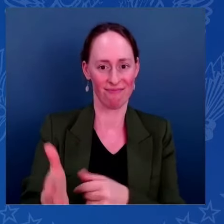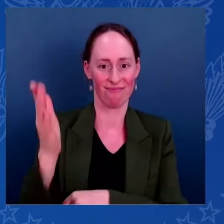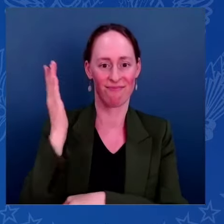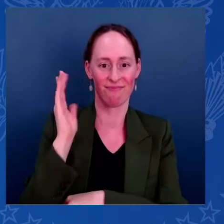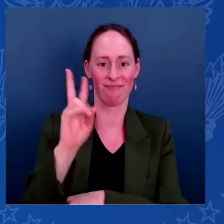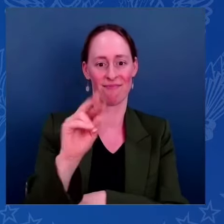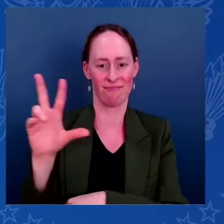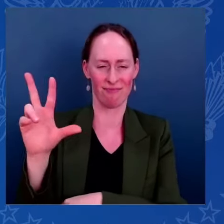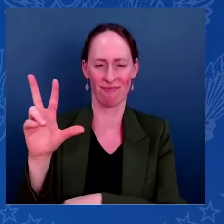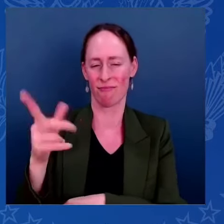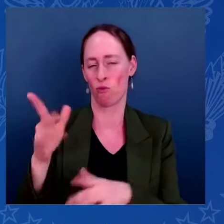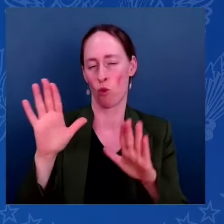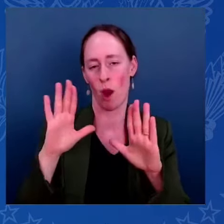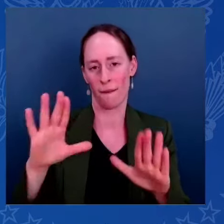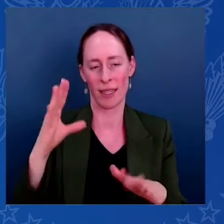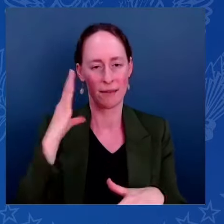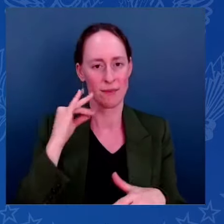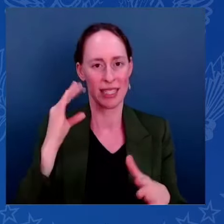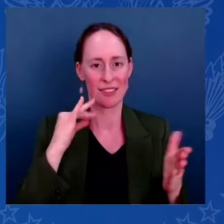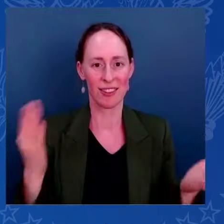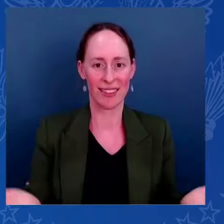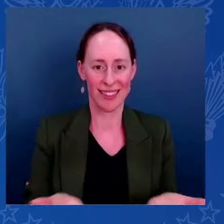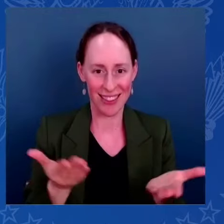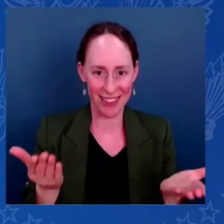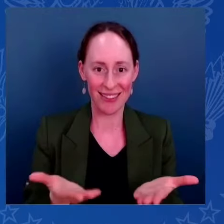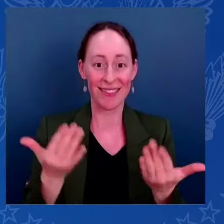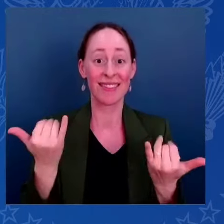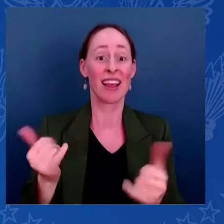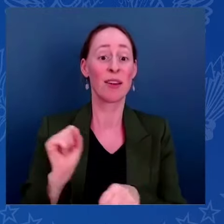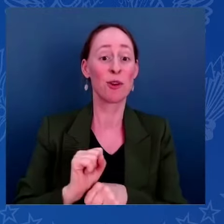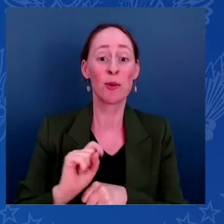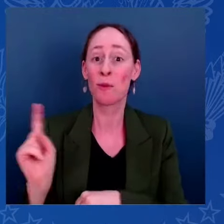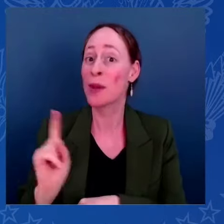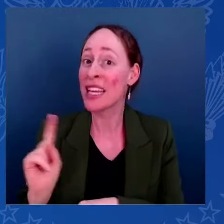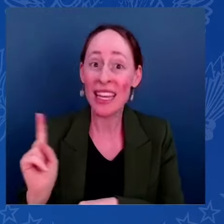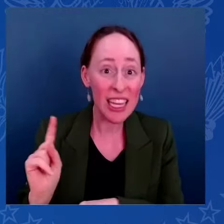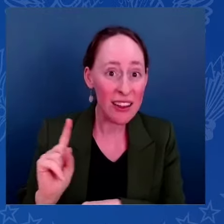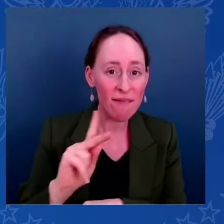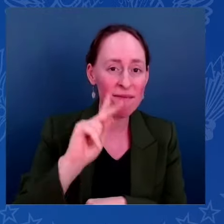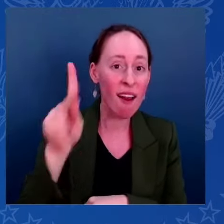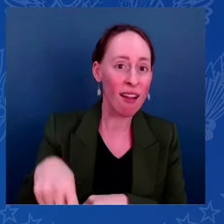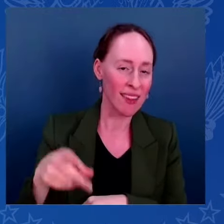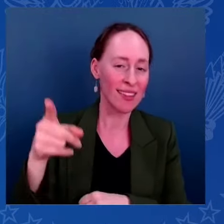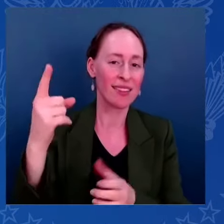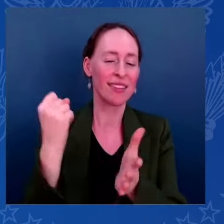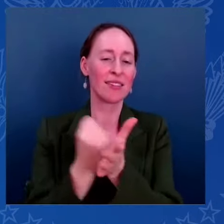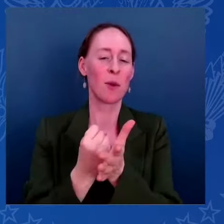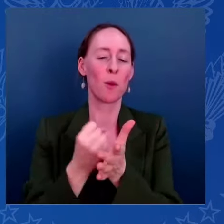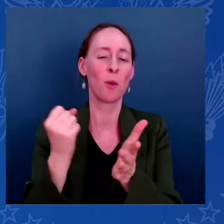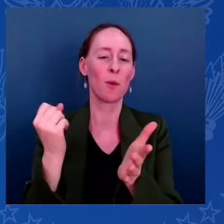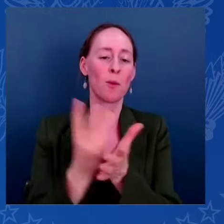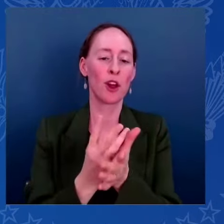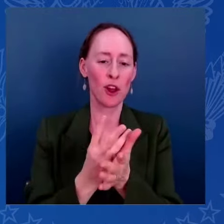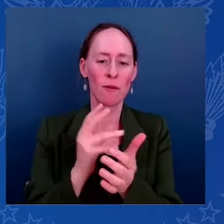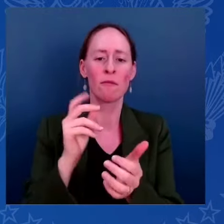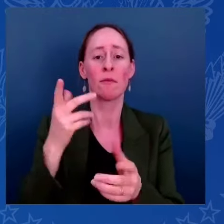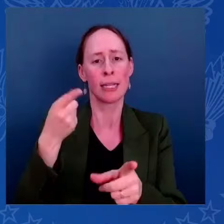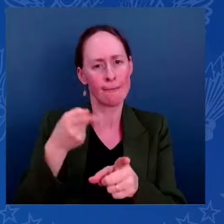in Philadelphia as a social worker, working with abused women. Folks, it's fair to say one of the most devastating words anyone can hear --